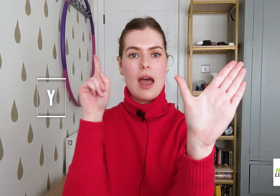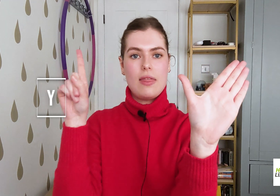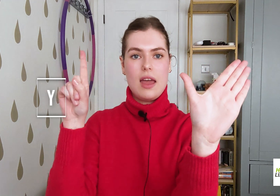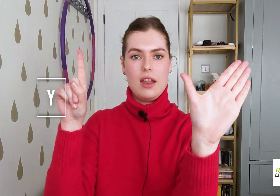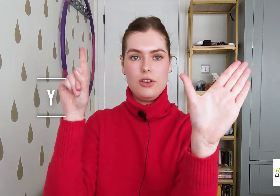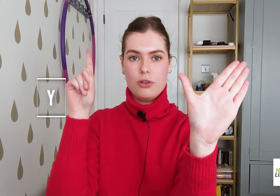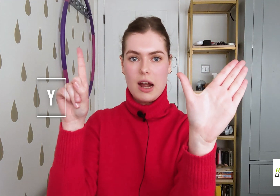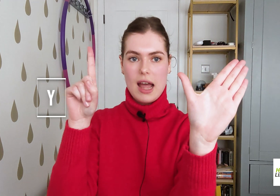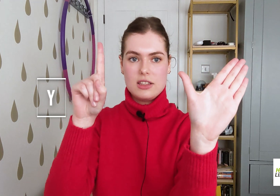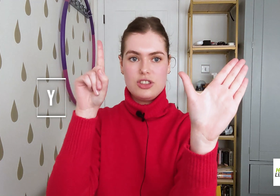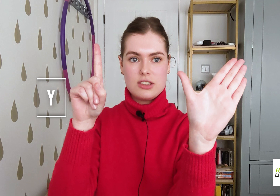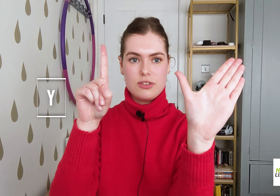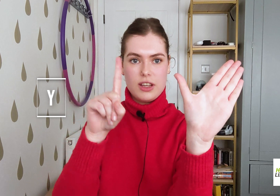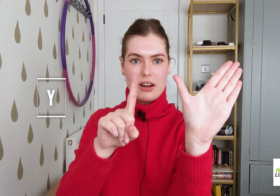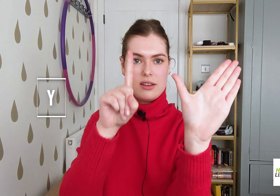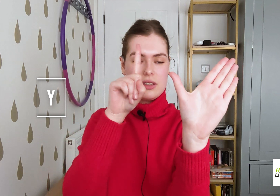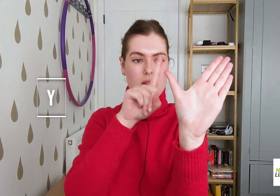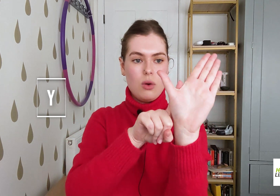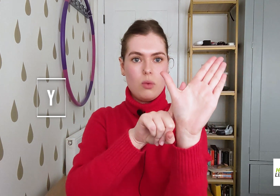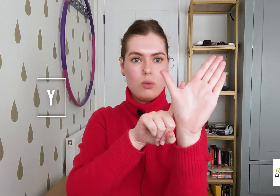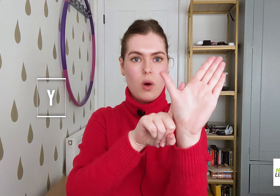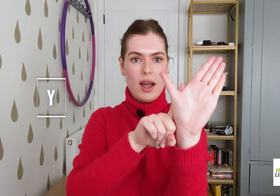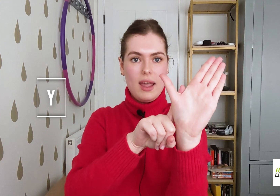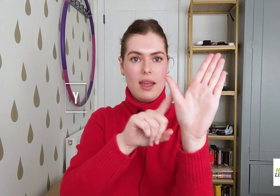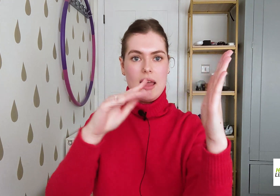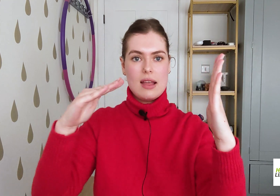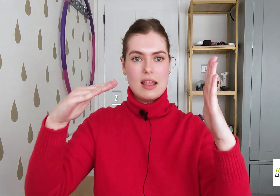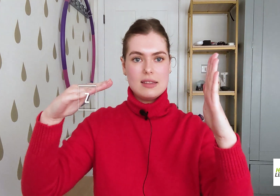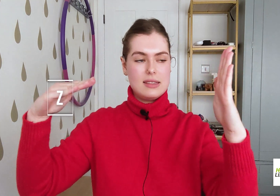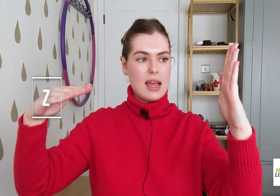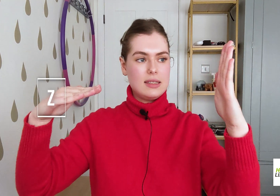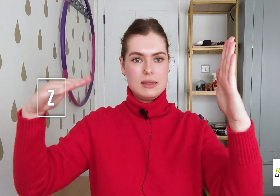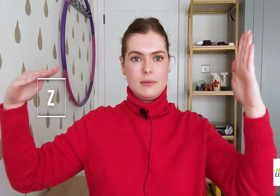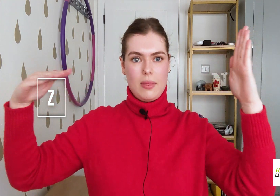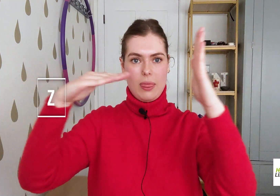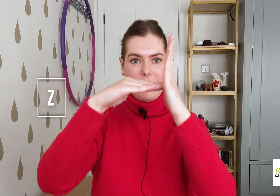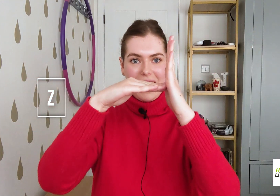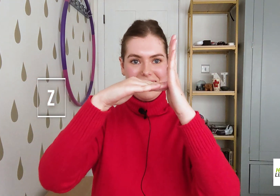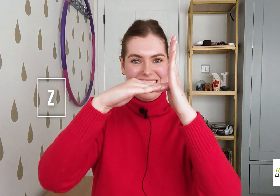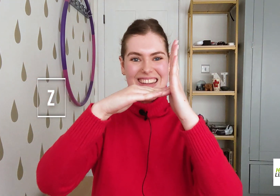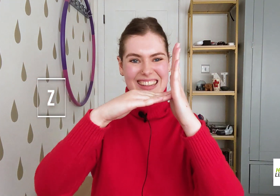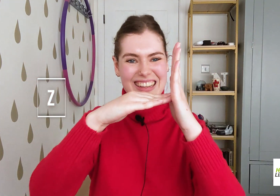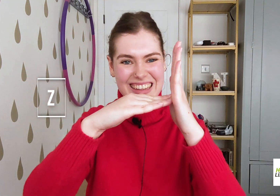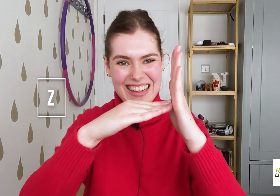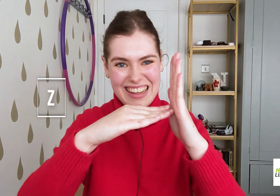and then your right hand, just your finger out, “Y”. And then “Z”, that.